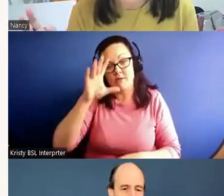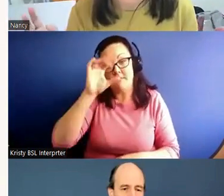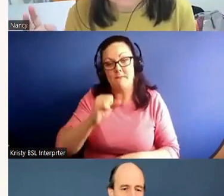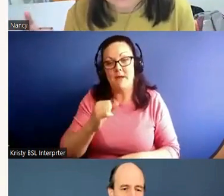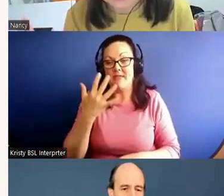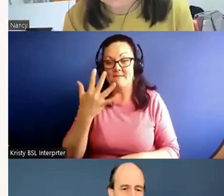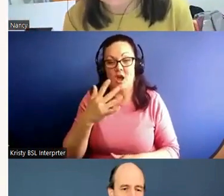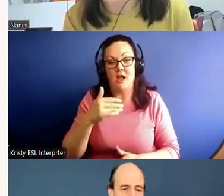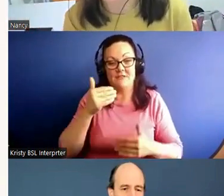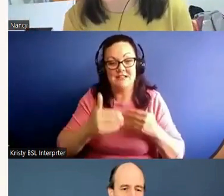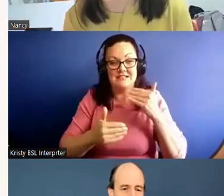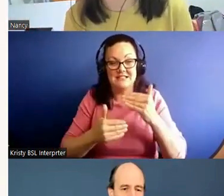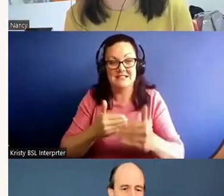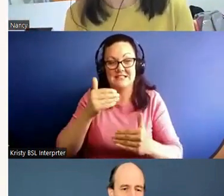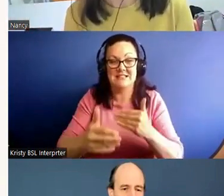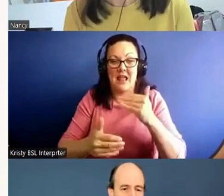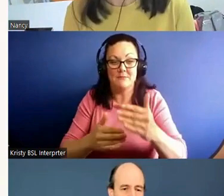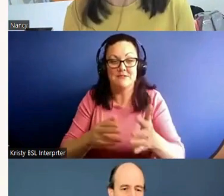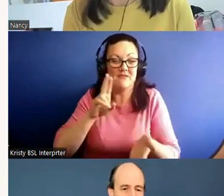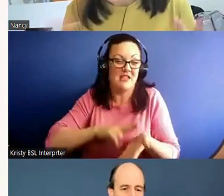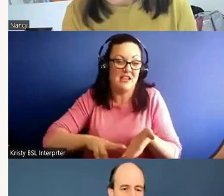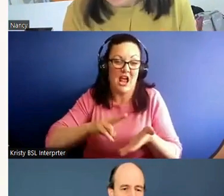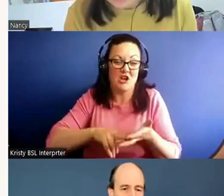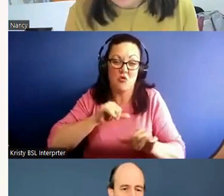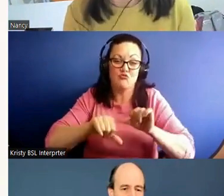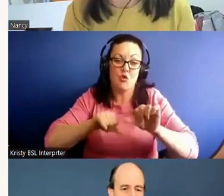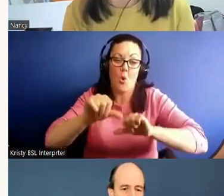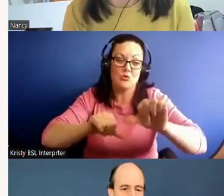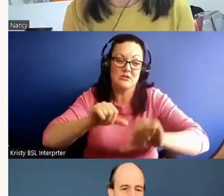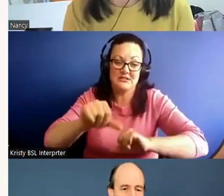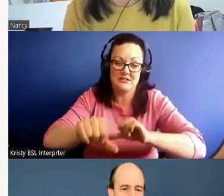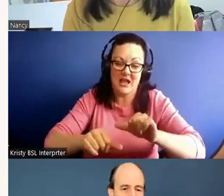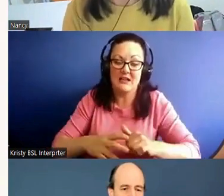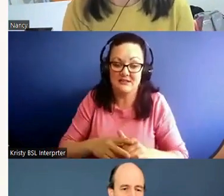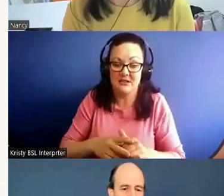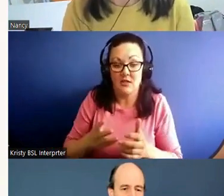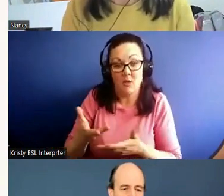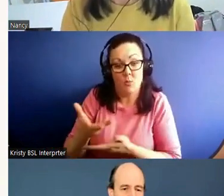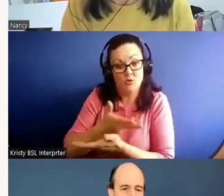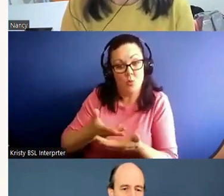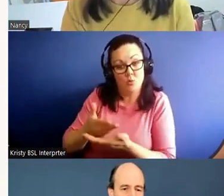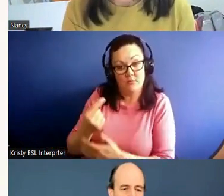natural learning process that we talked about earlier. It